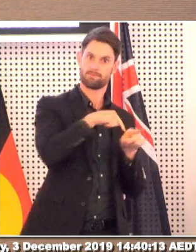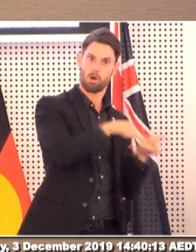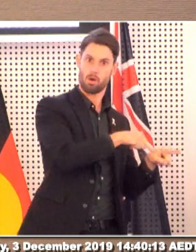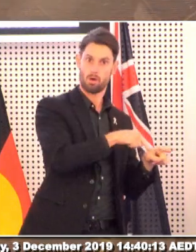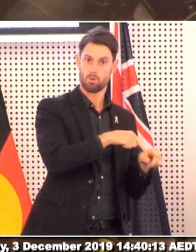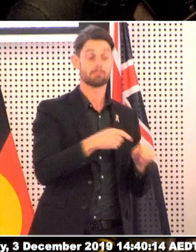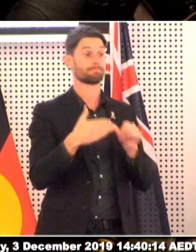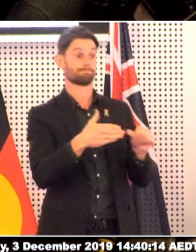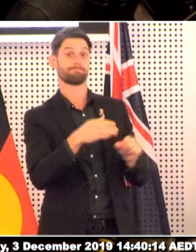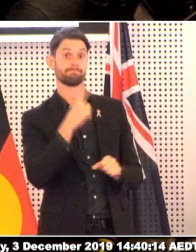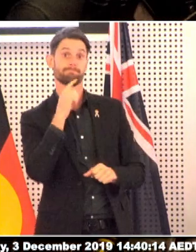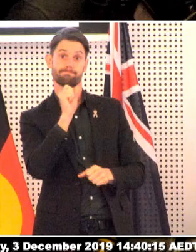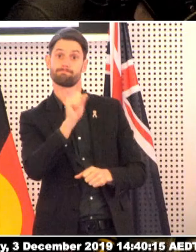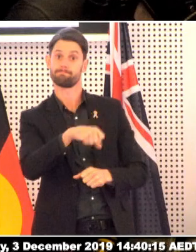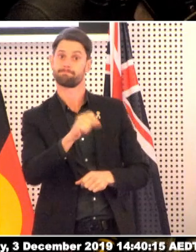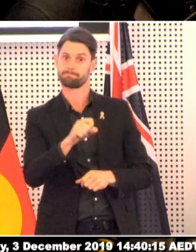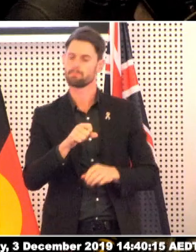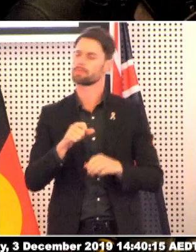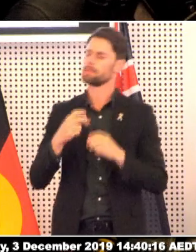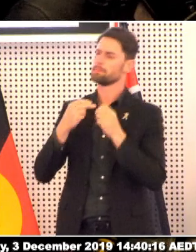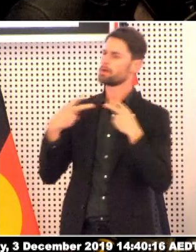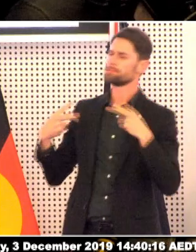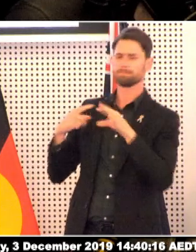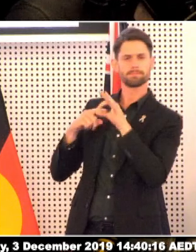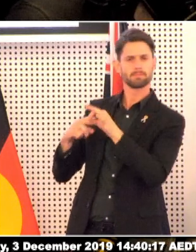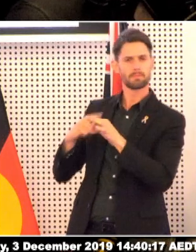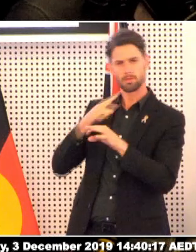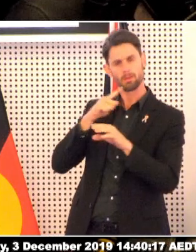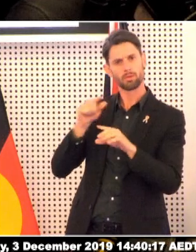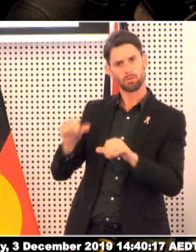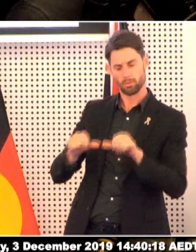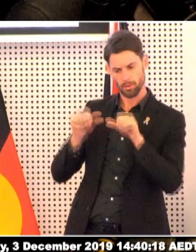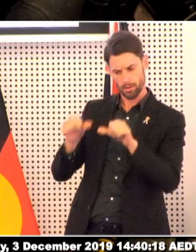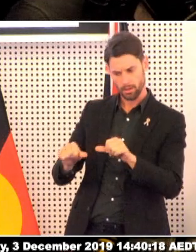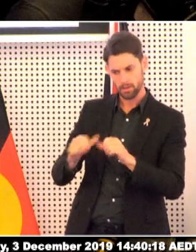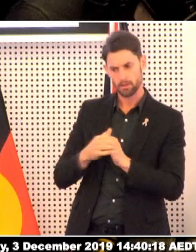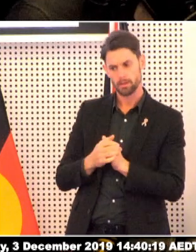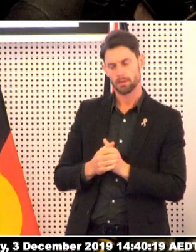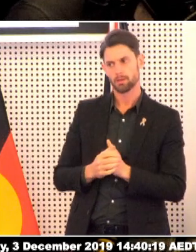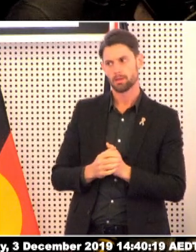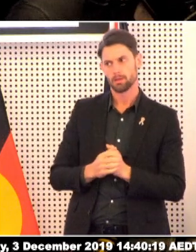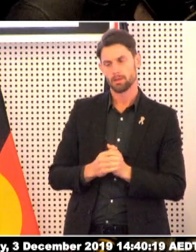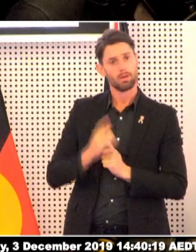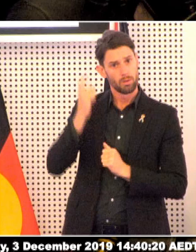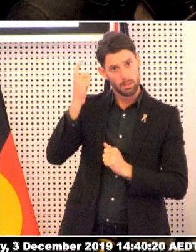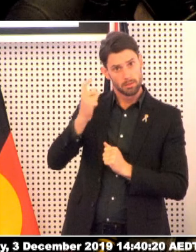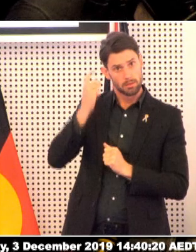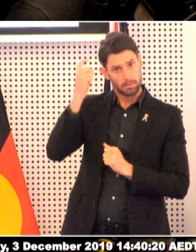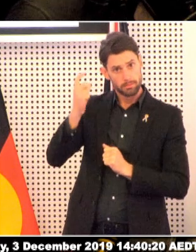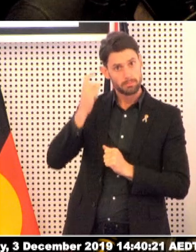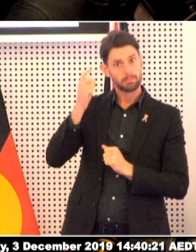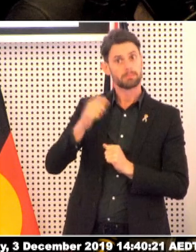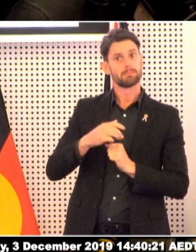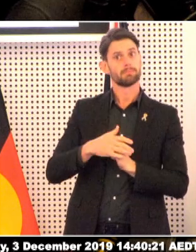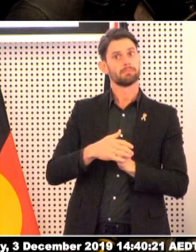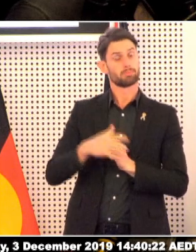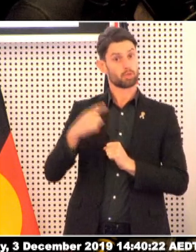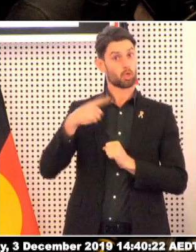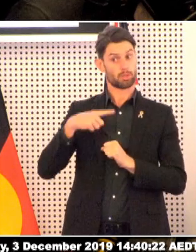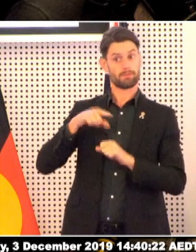And has this been enhanced by taking the Convention on the Rights of